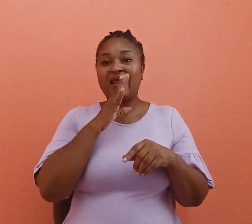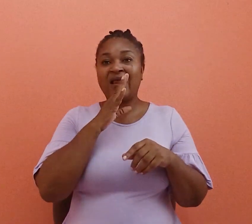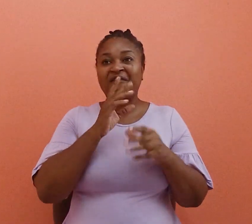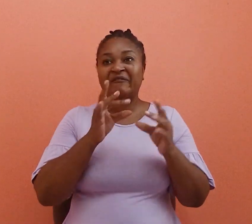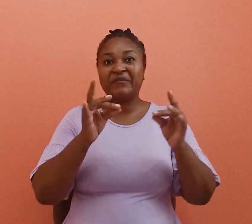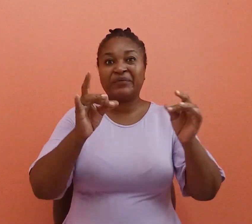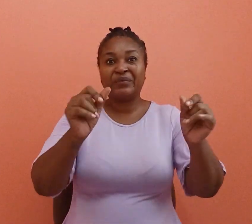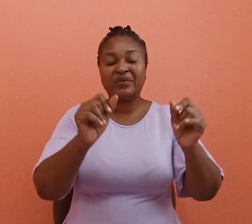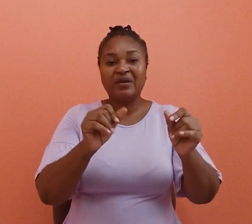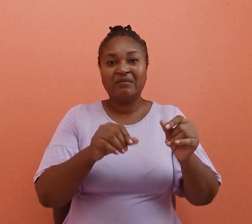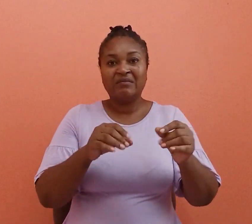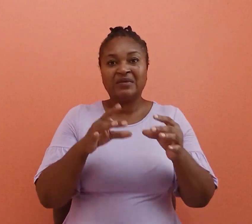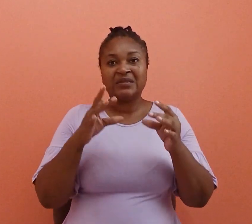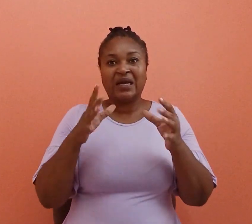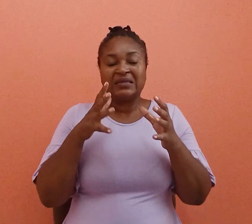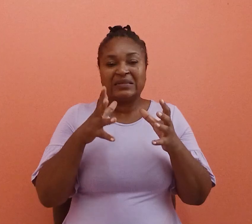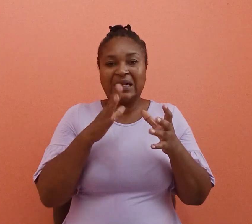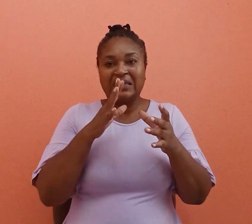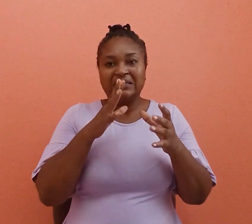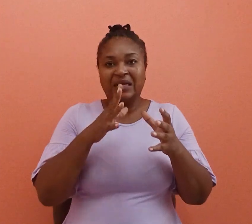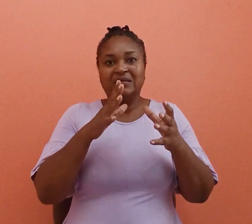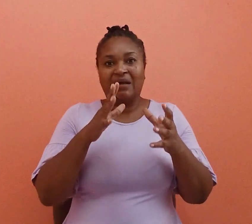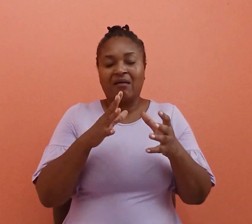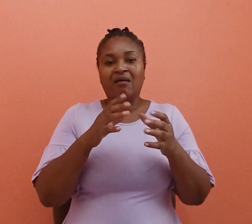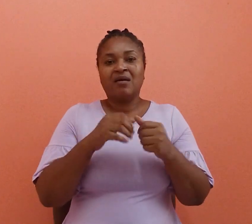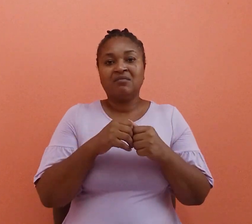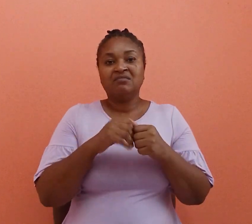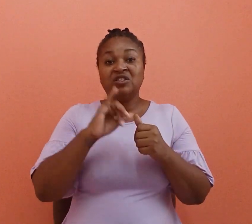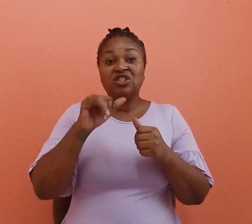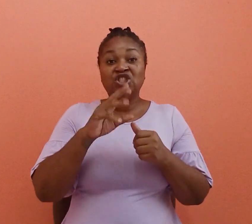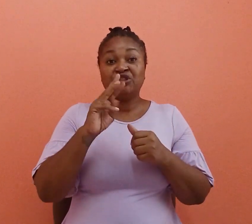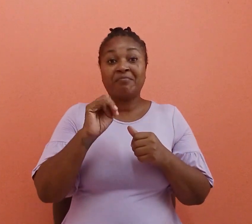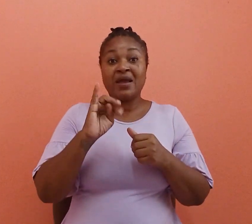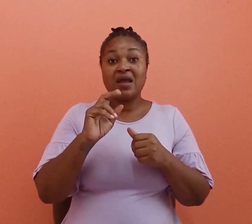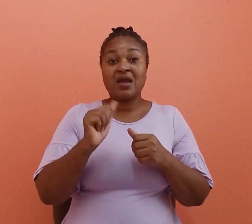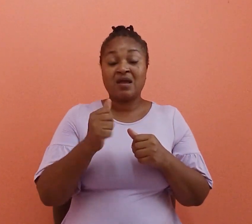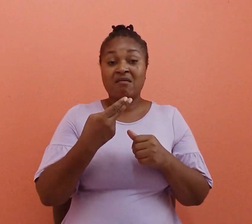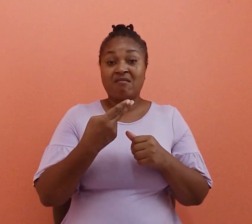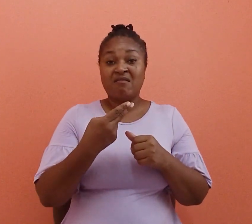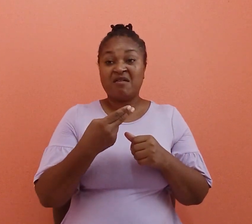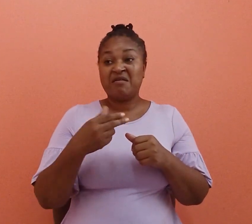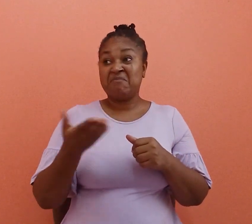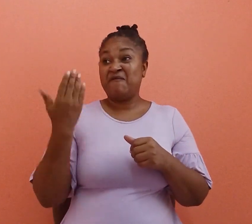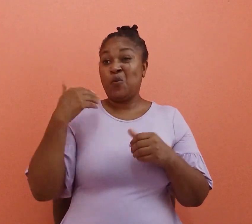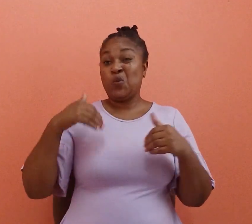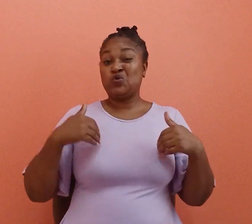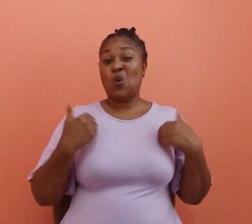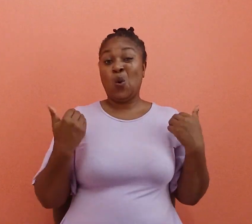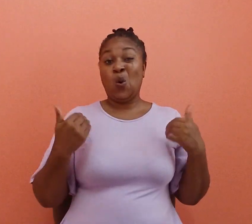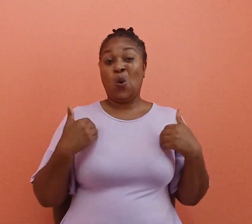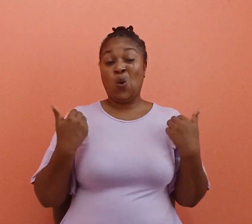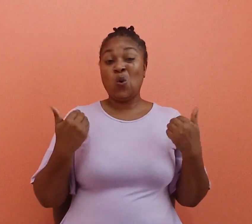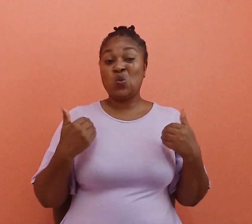Jeremiah was young.